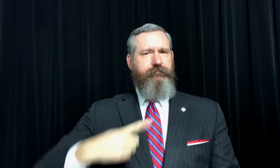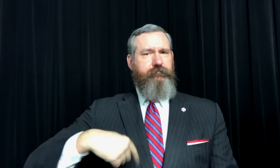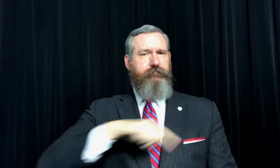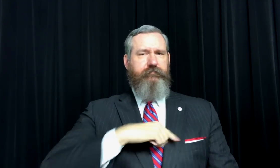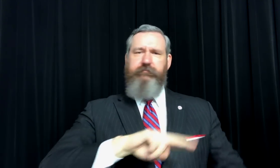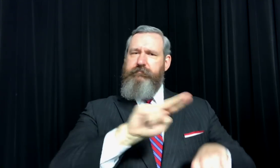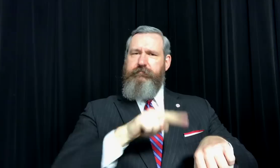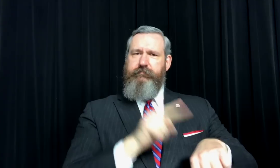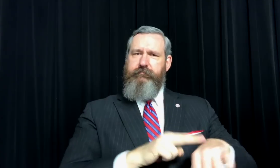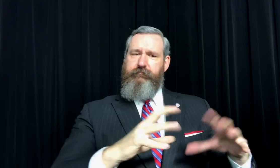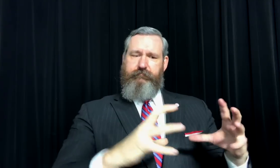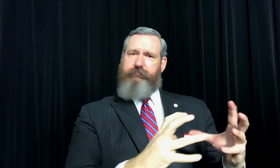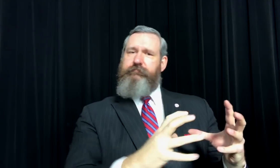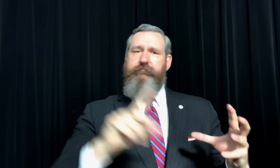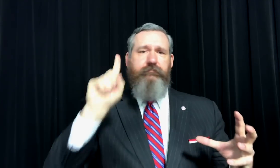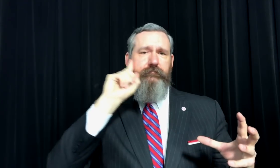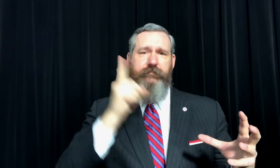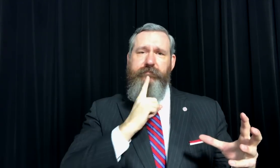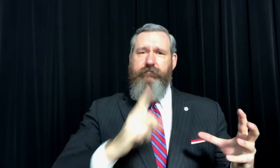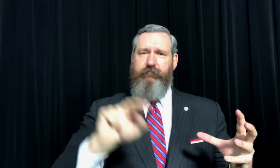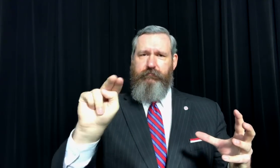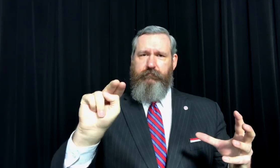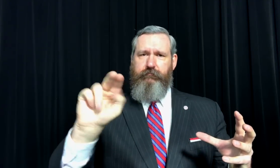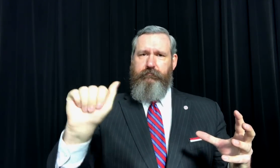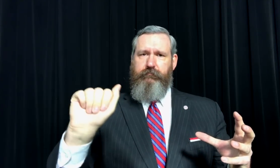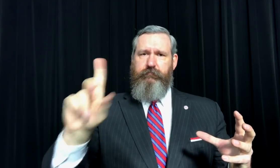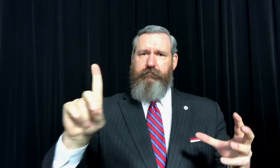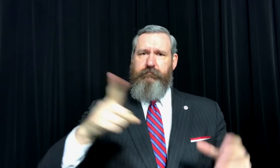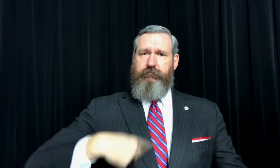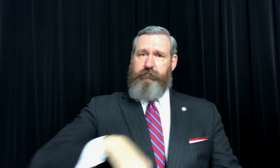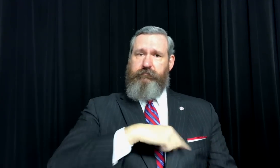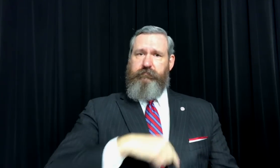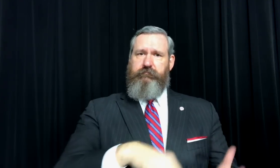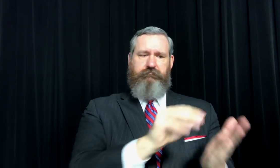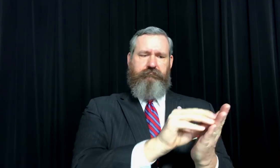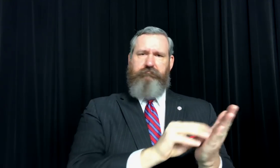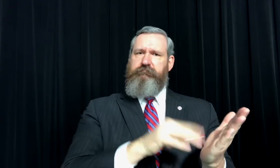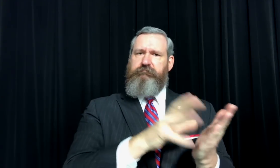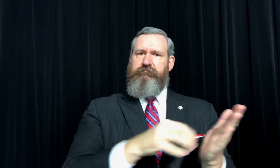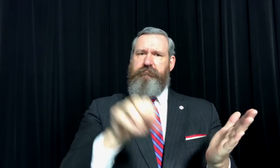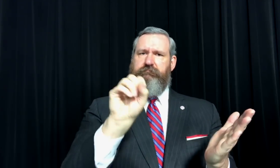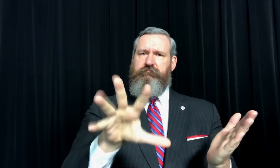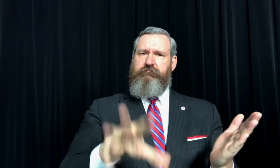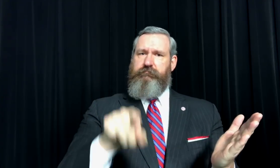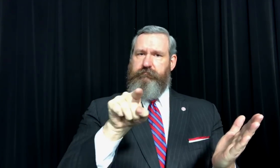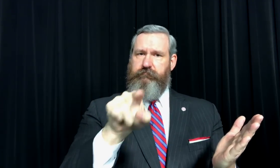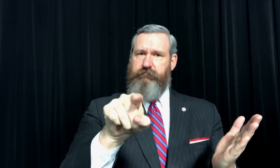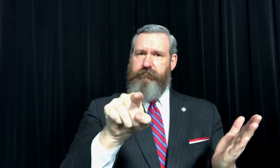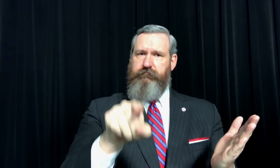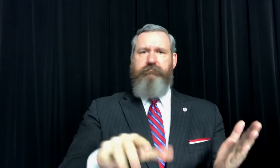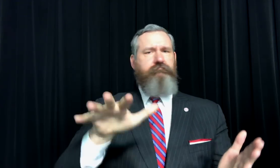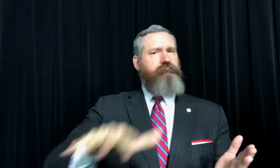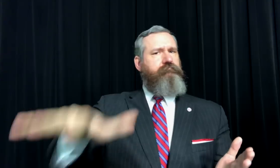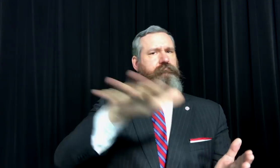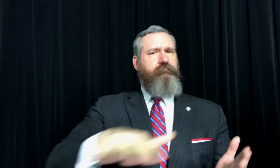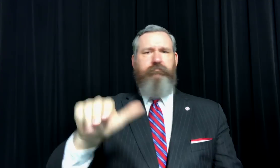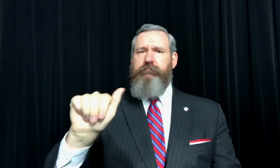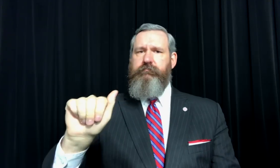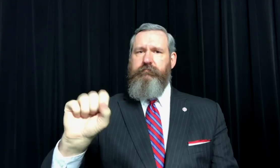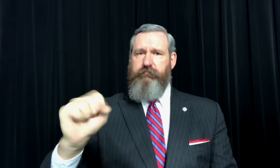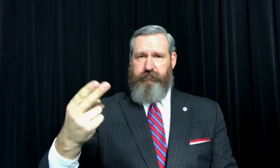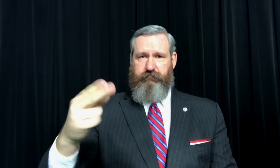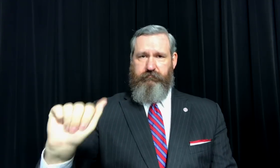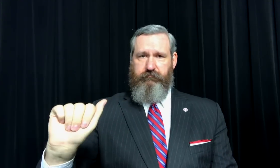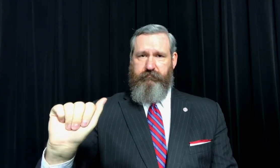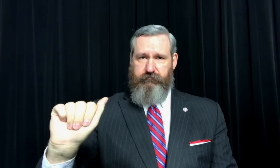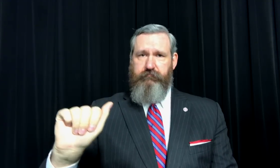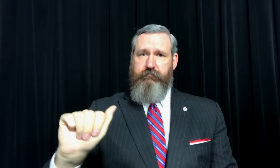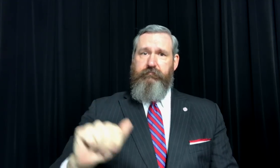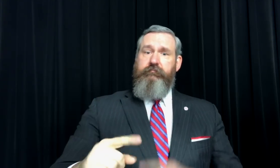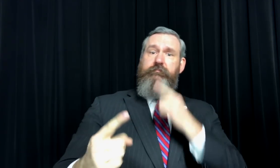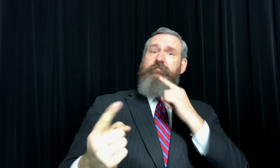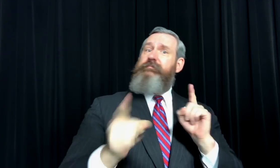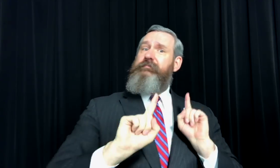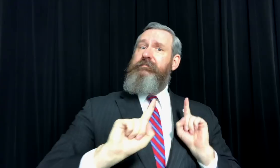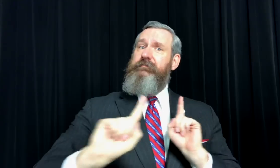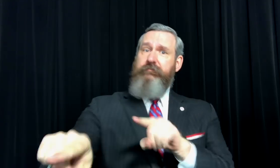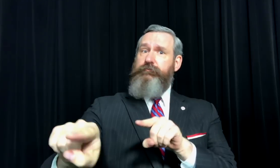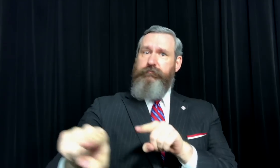The National Association of the Deaf (NAD) sends this letter to you and the ASHA